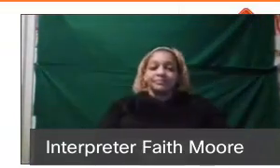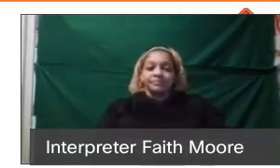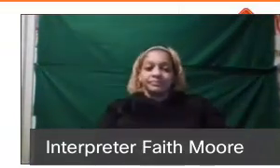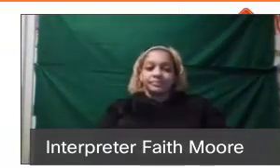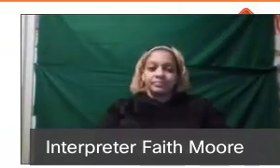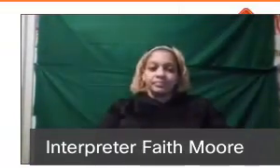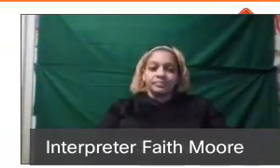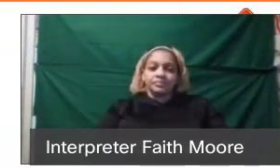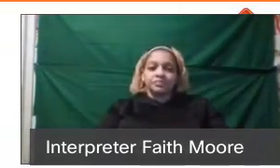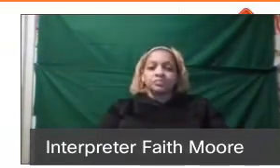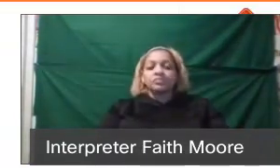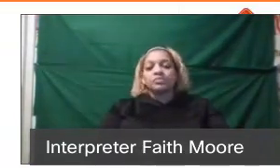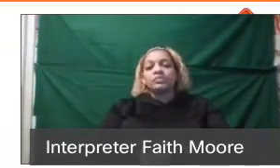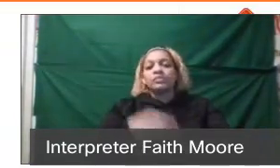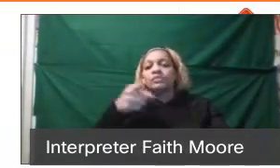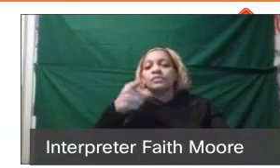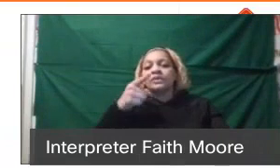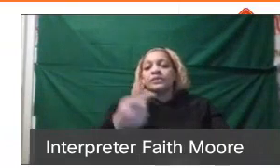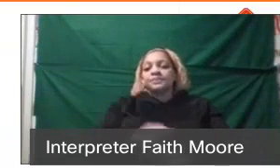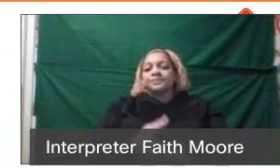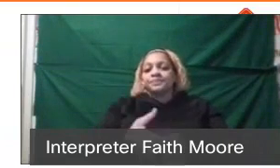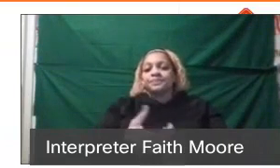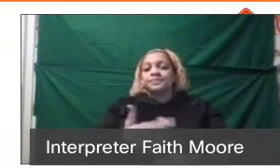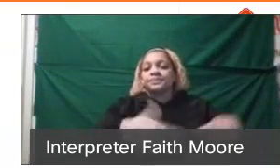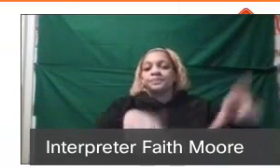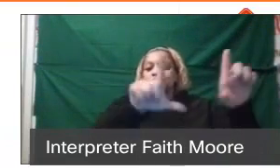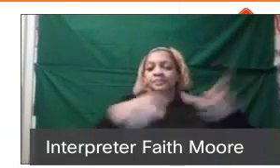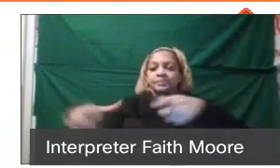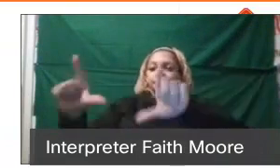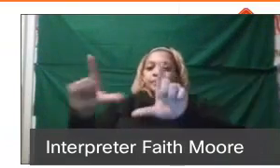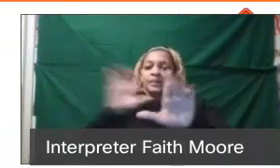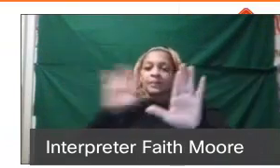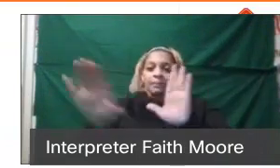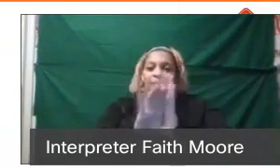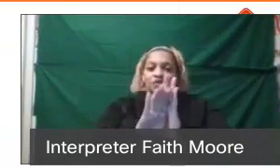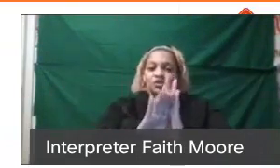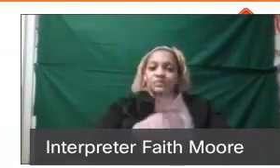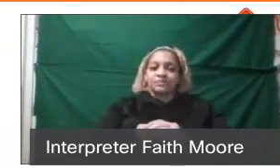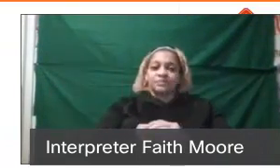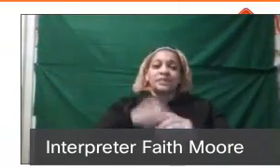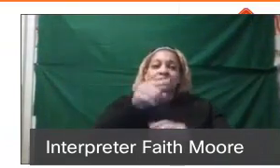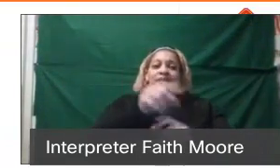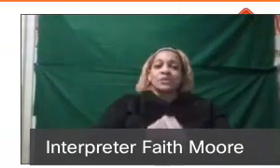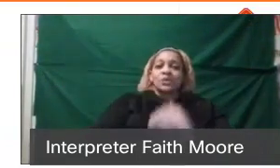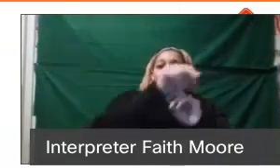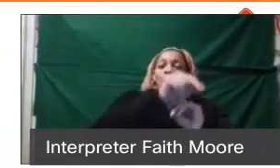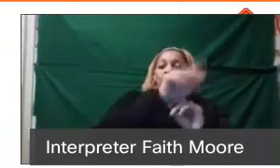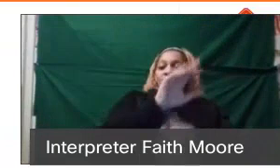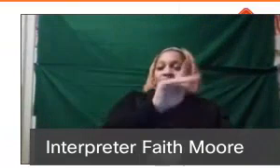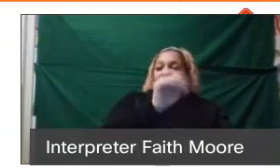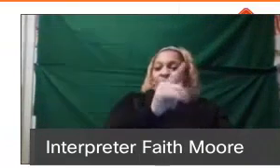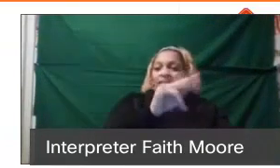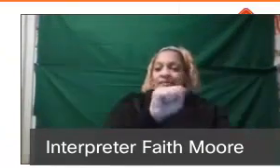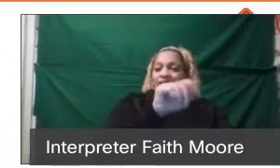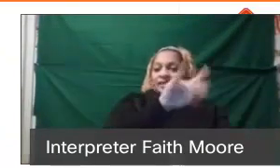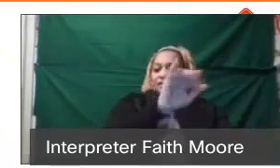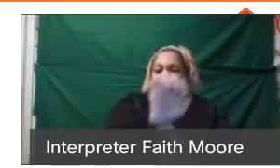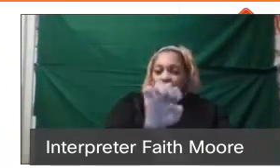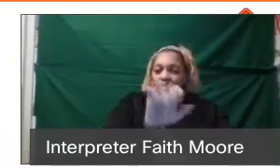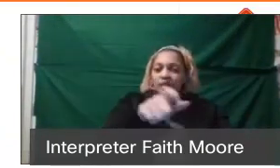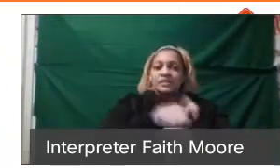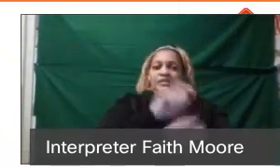So, Here's just a typical section view. This is north of Kansas Avenue. This is another change from the 30% design.